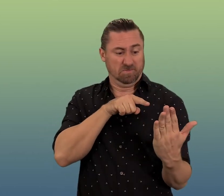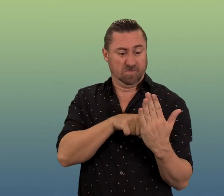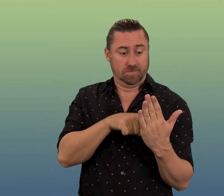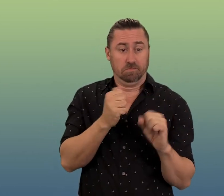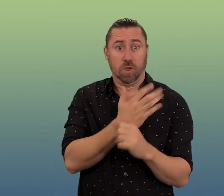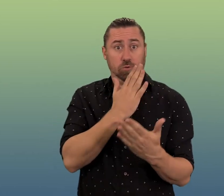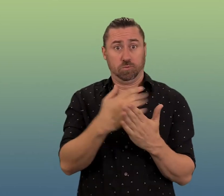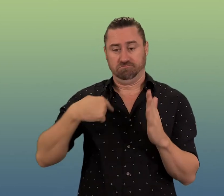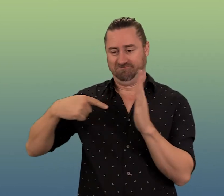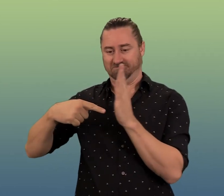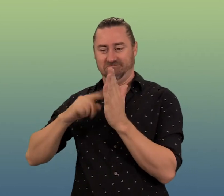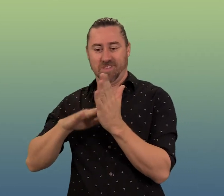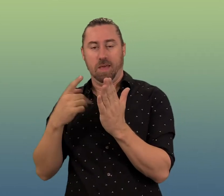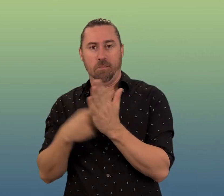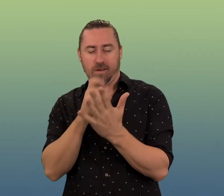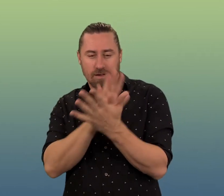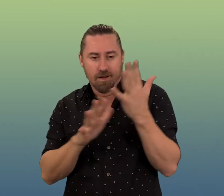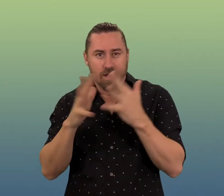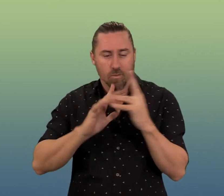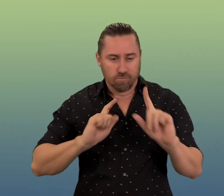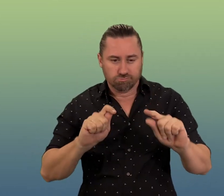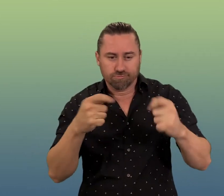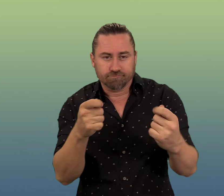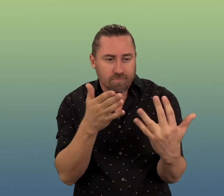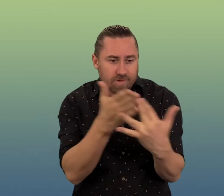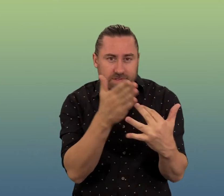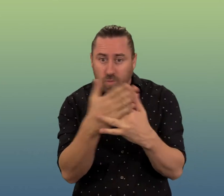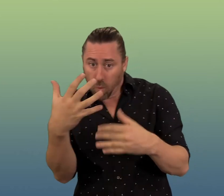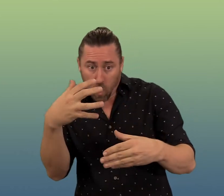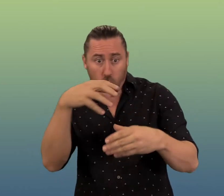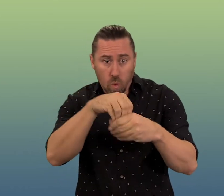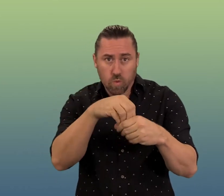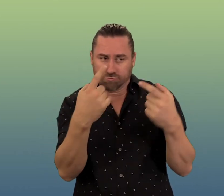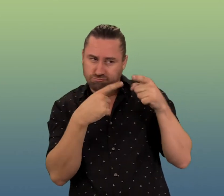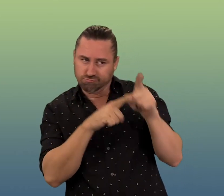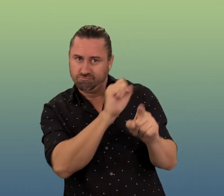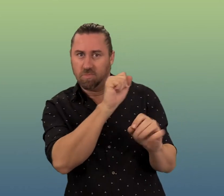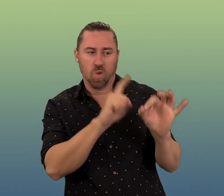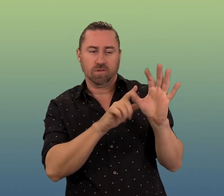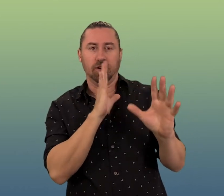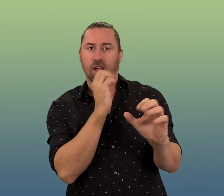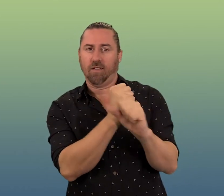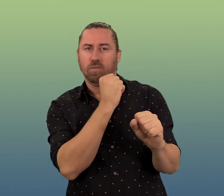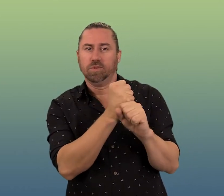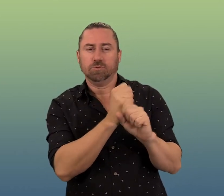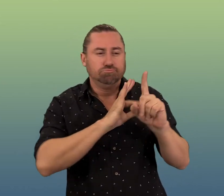will ensure that TMR's approach to accessibility and inclusion aligns with the Queensland Government's